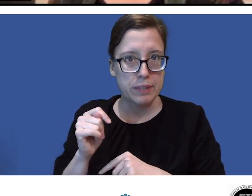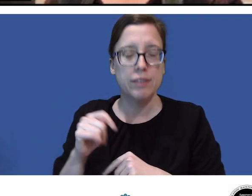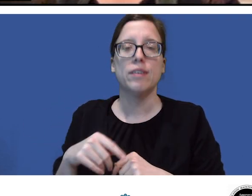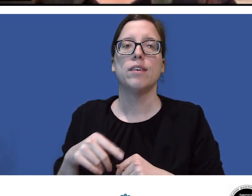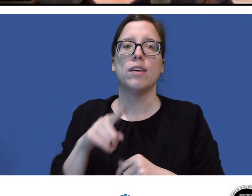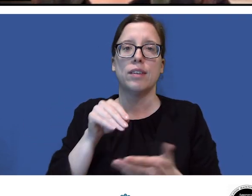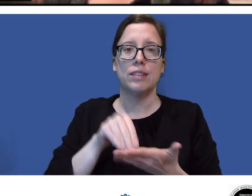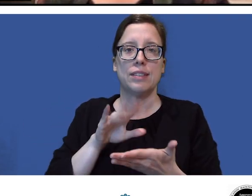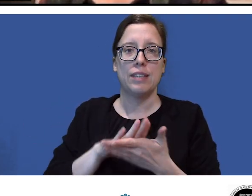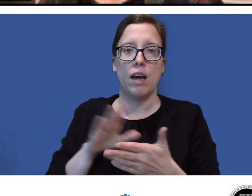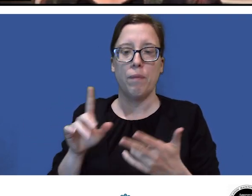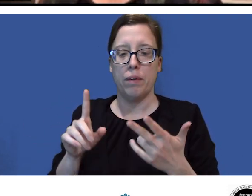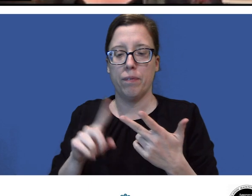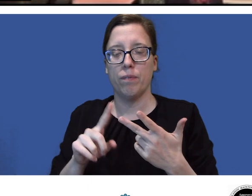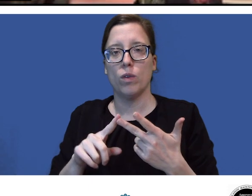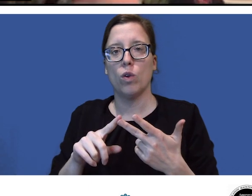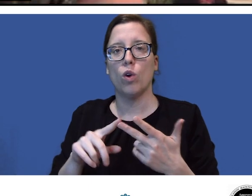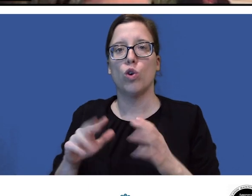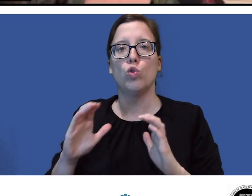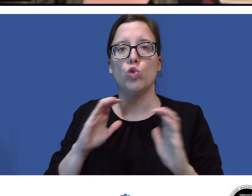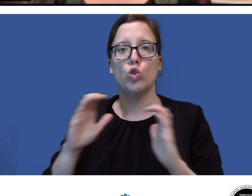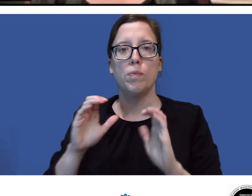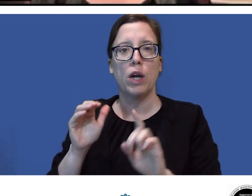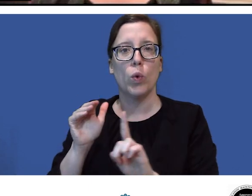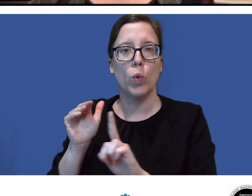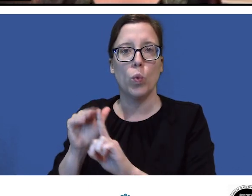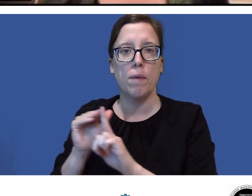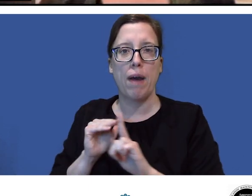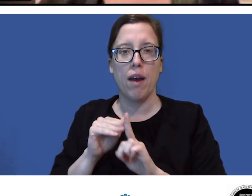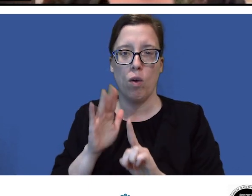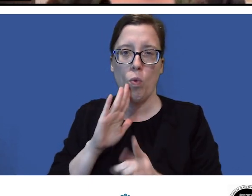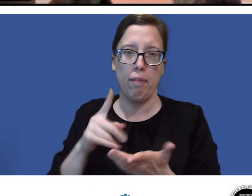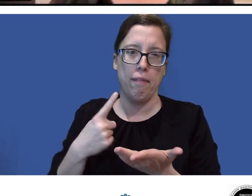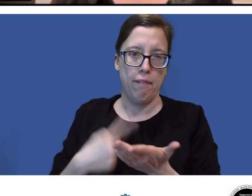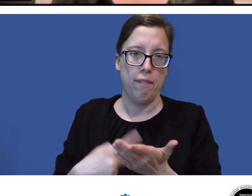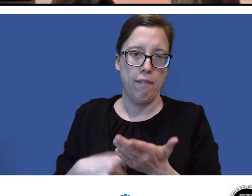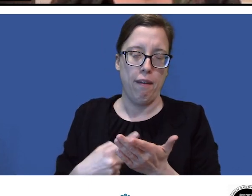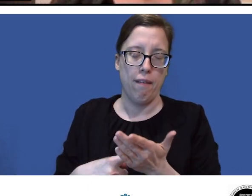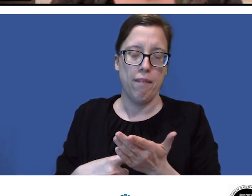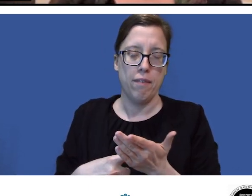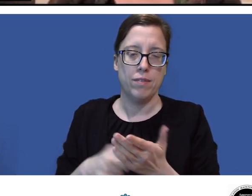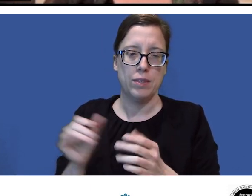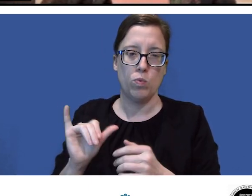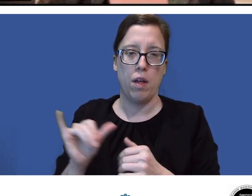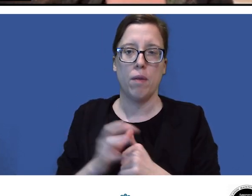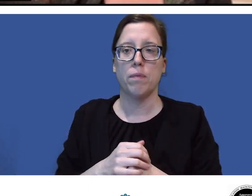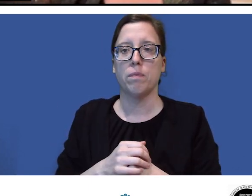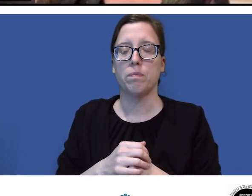we will talk about in some length... 'long about quarter to 7, something like that.